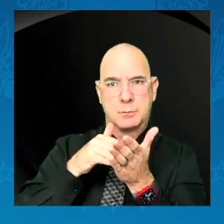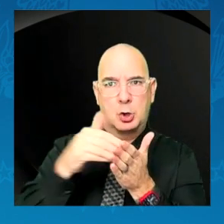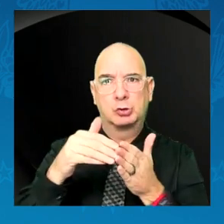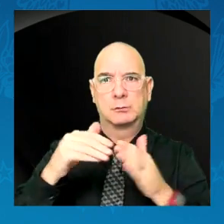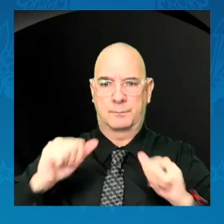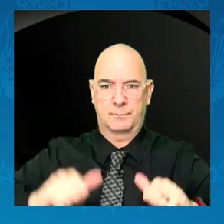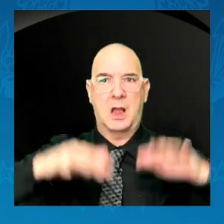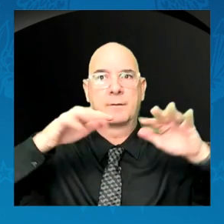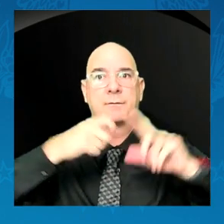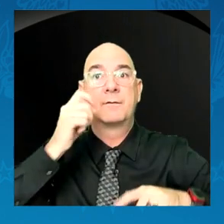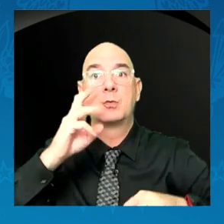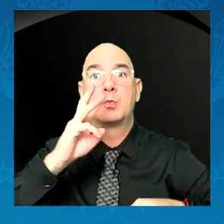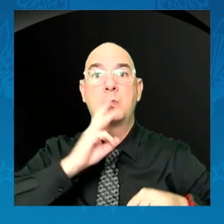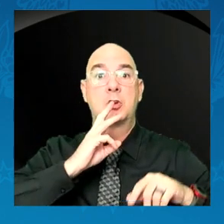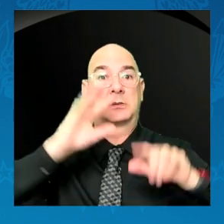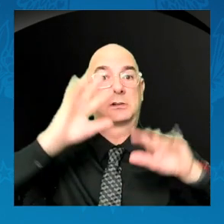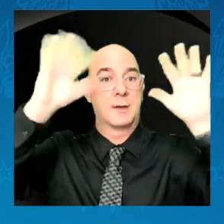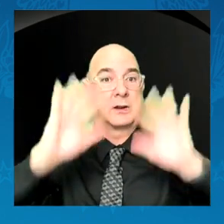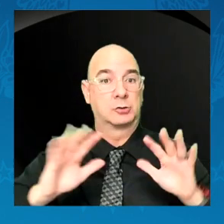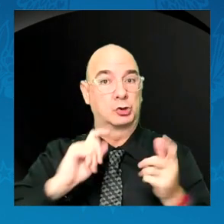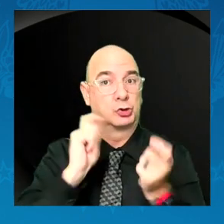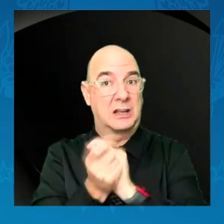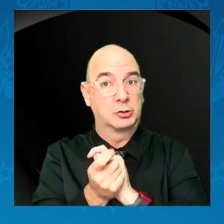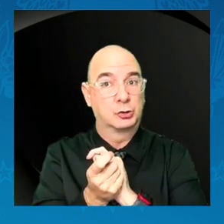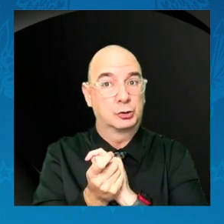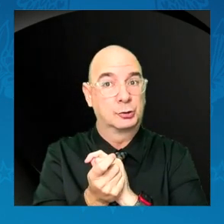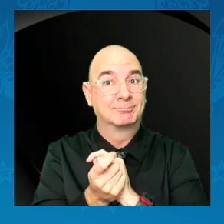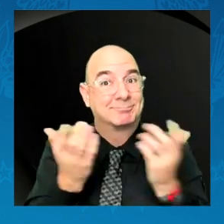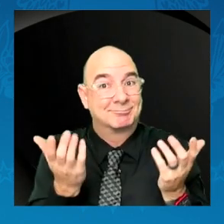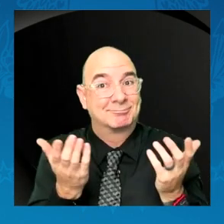This also addresses another top administration priority.